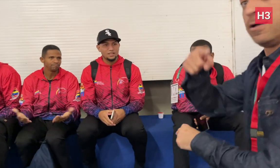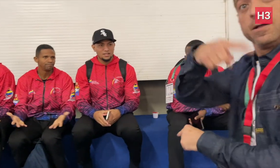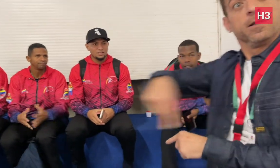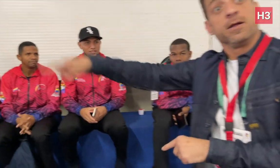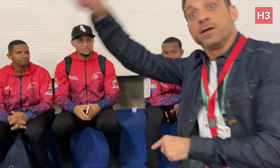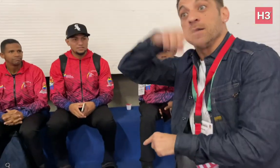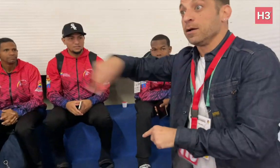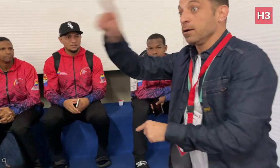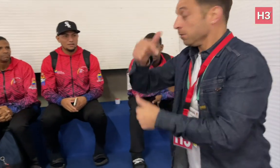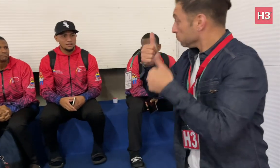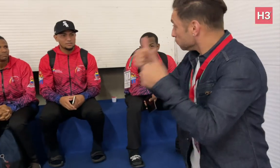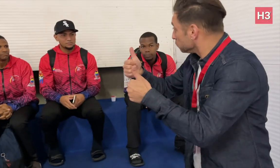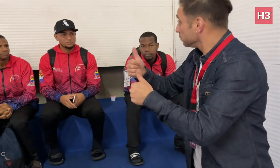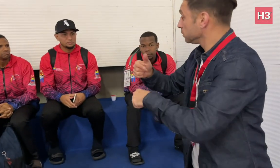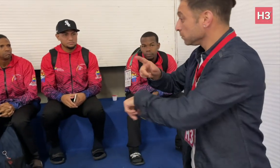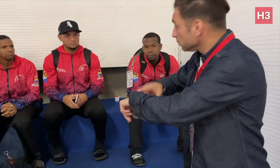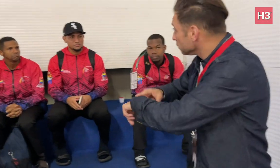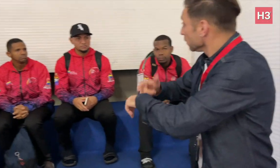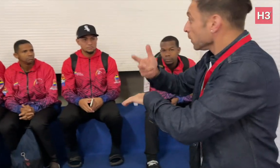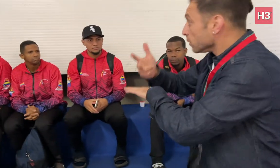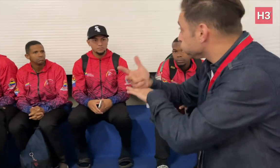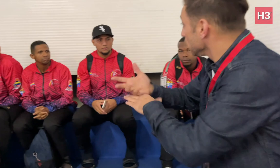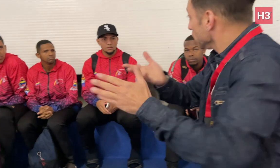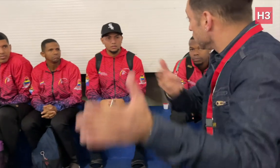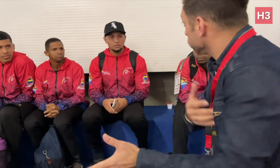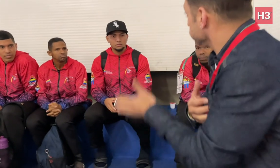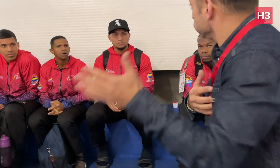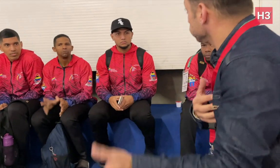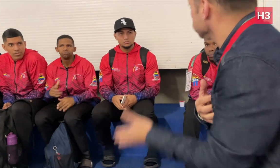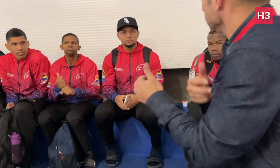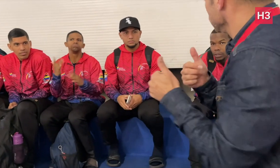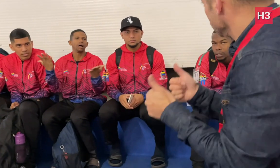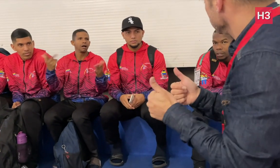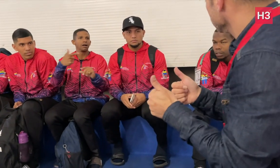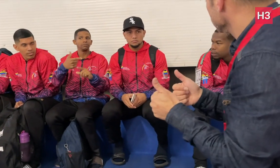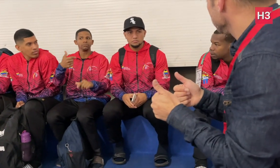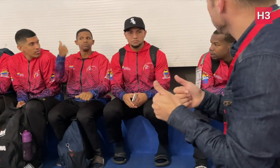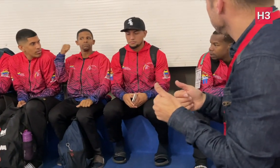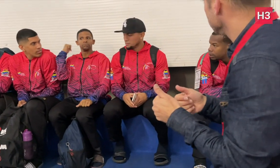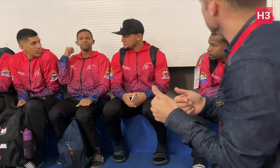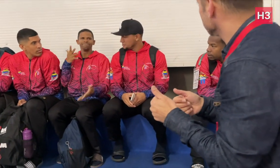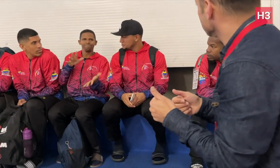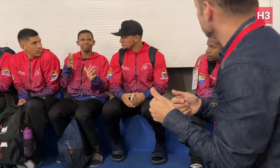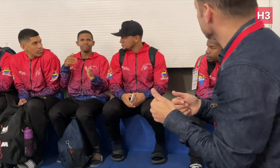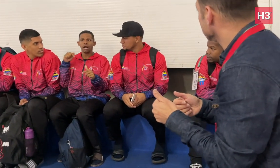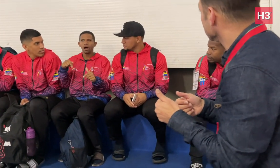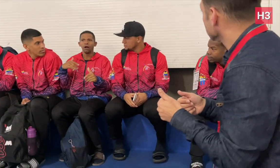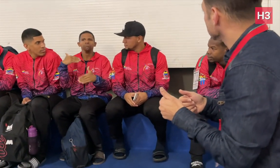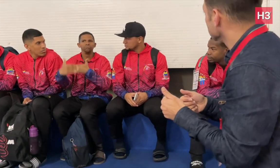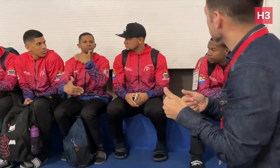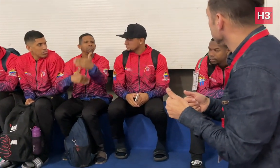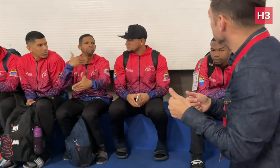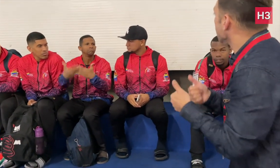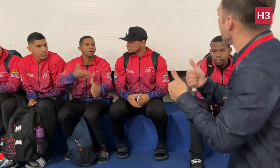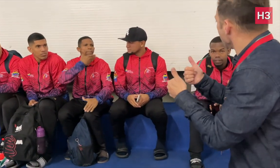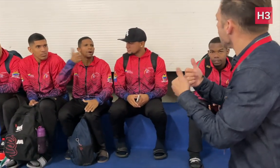Is the coach service reliable? At first, there were minimal issues such as delays but service is becoming smooth now.